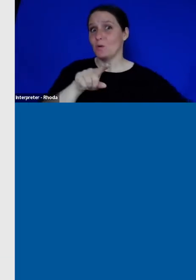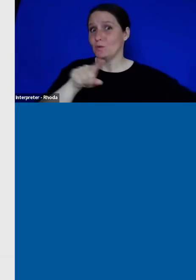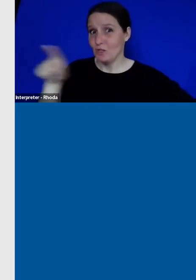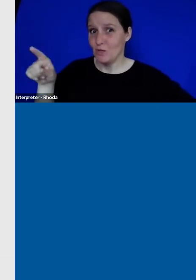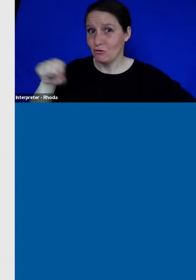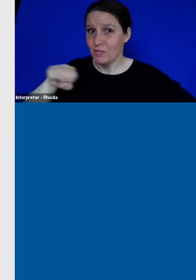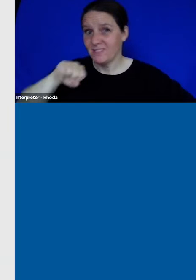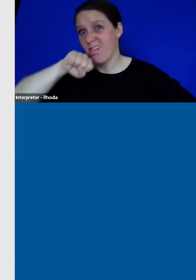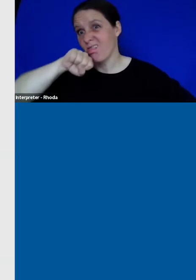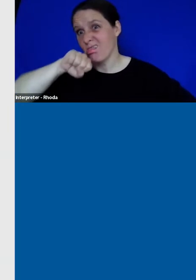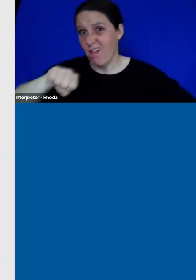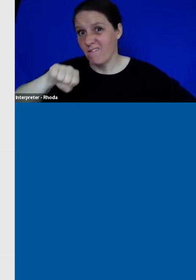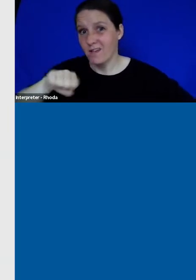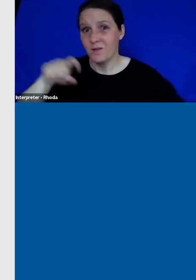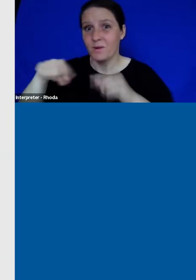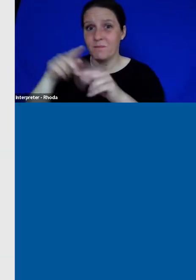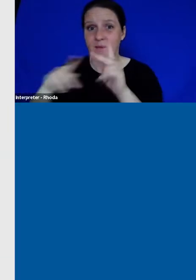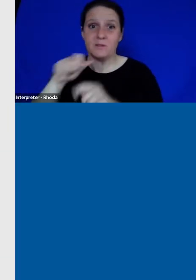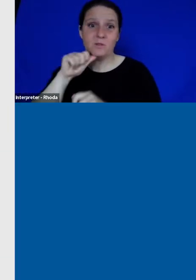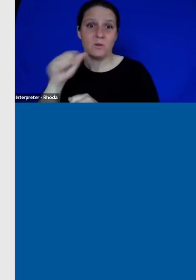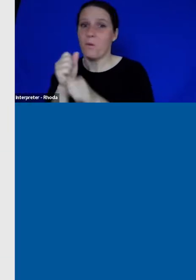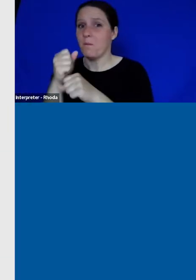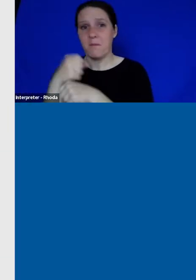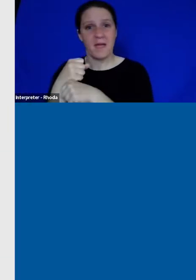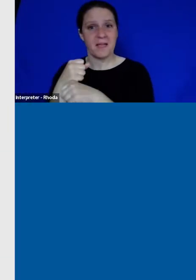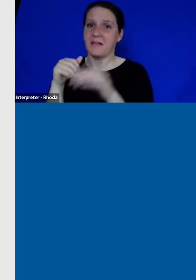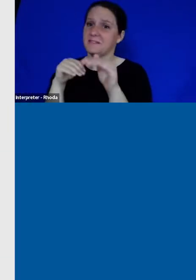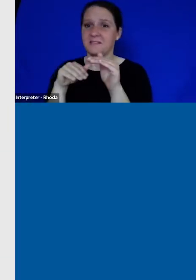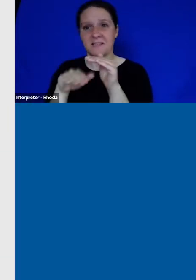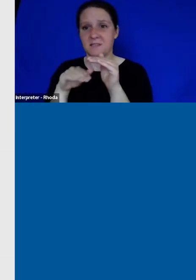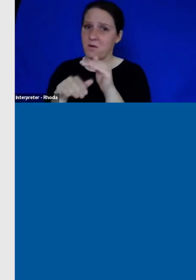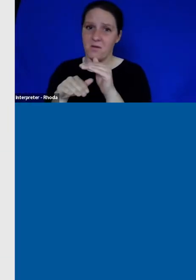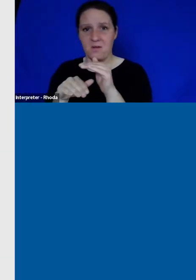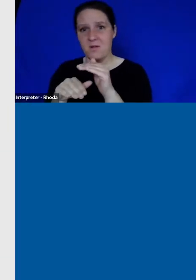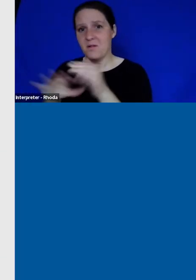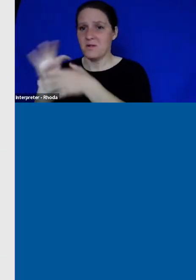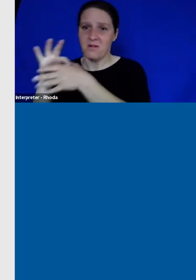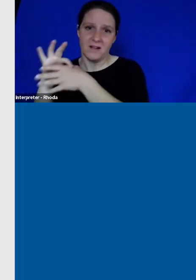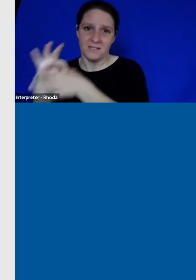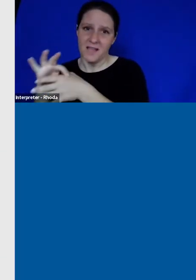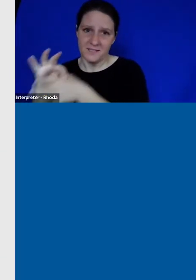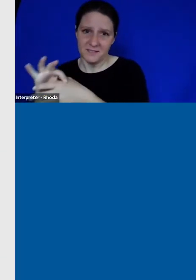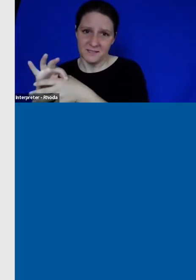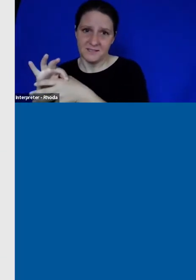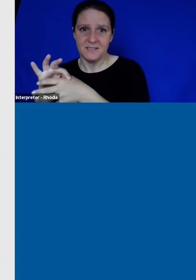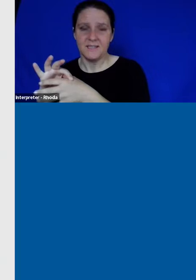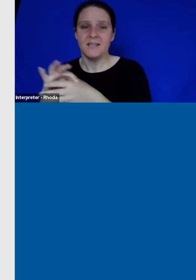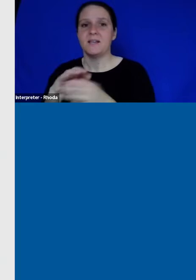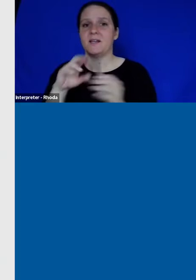"wheelchair symbol, X content, no clapping hands, "caption clapping hands needed, clapping hands, "asterisk, asterisk, asterisk, asterisk